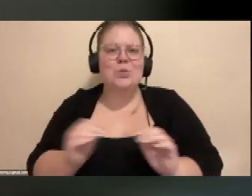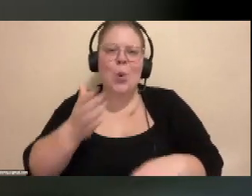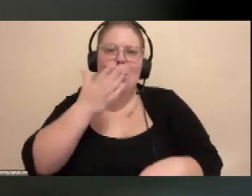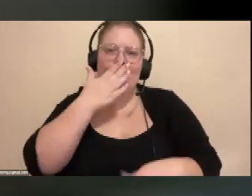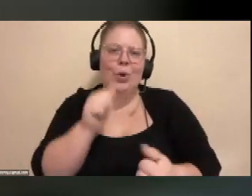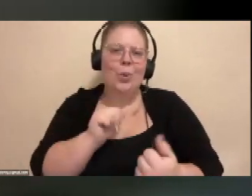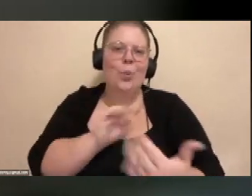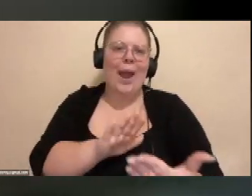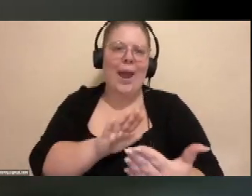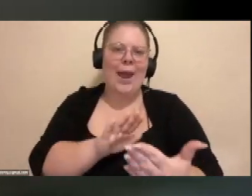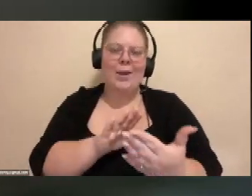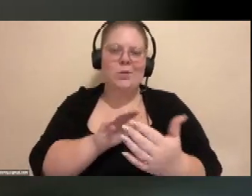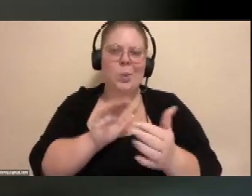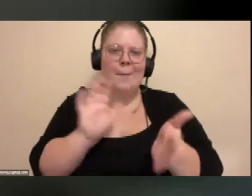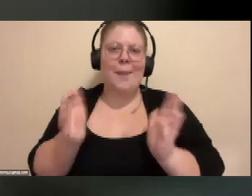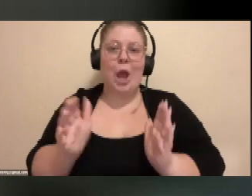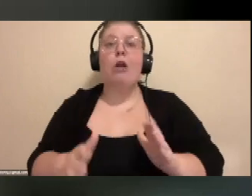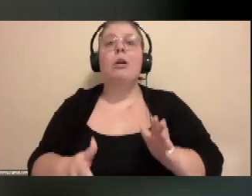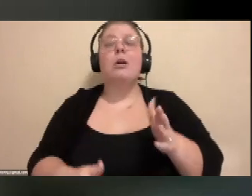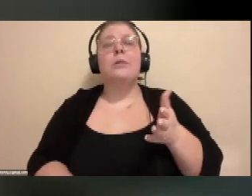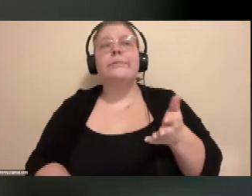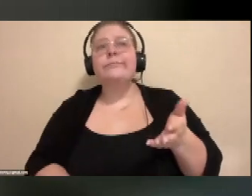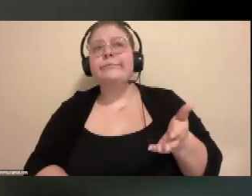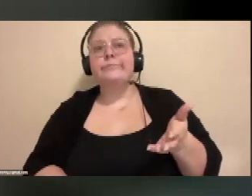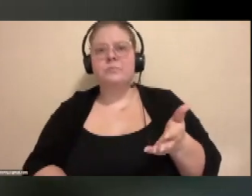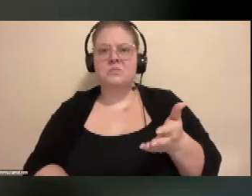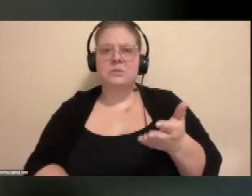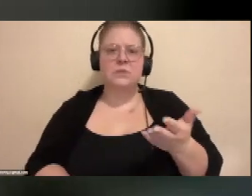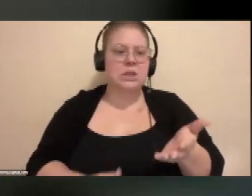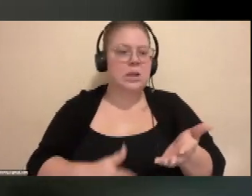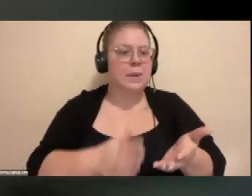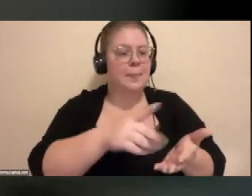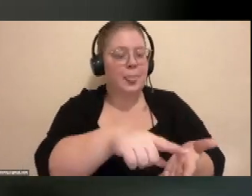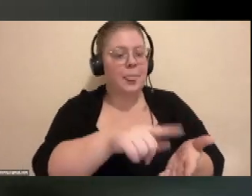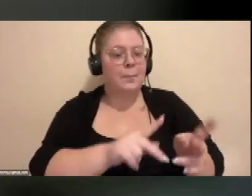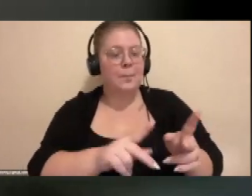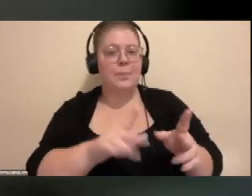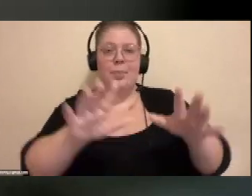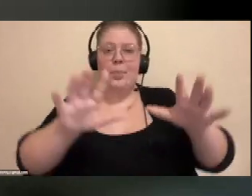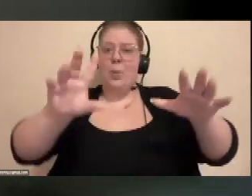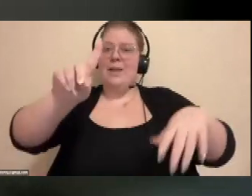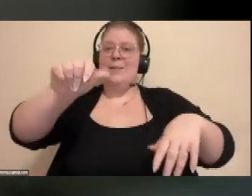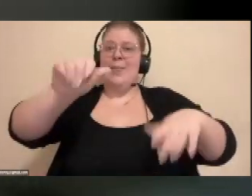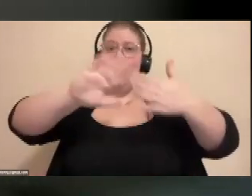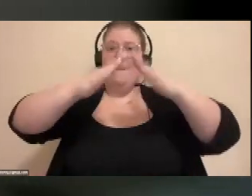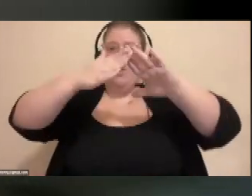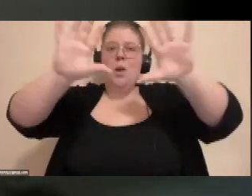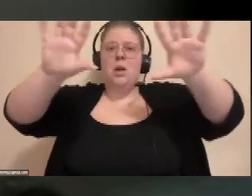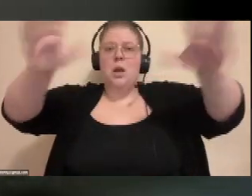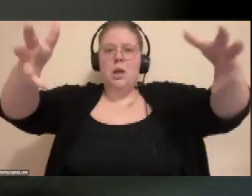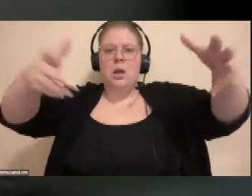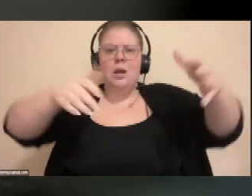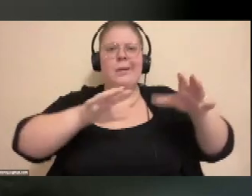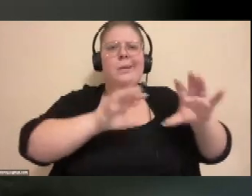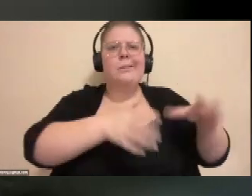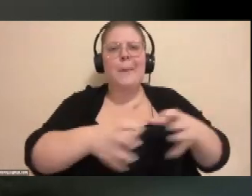especially some populations within the disability community to the general population.